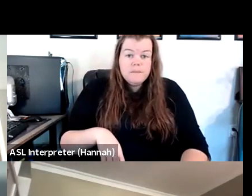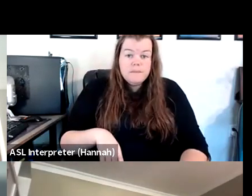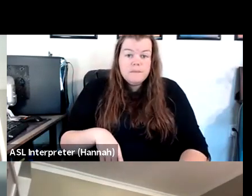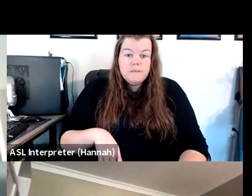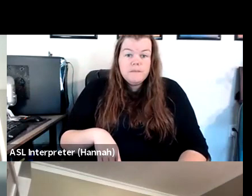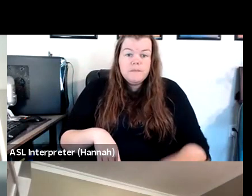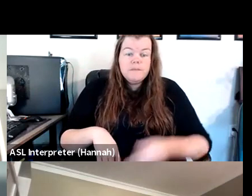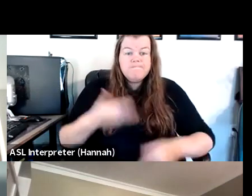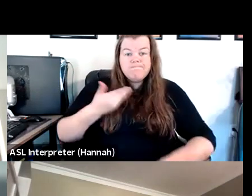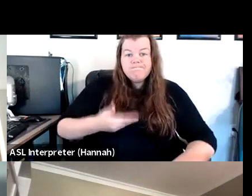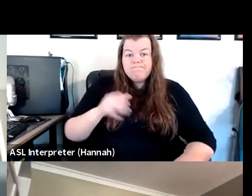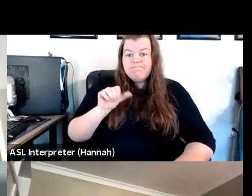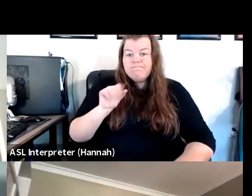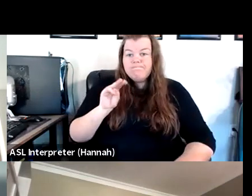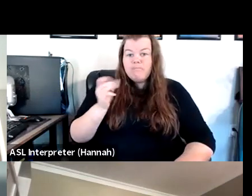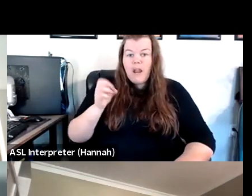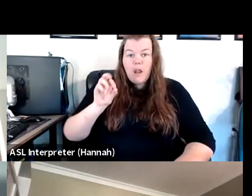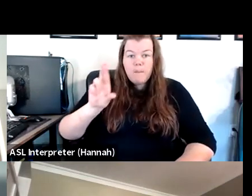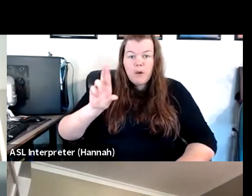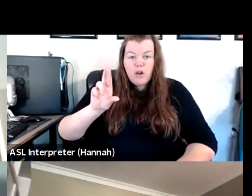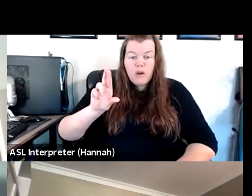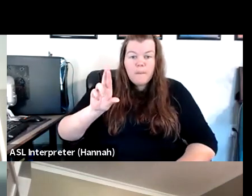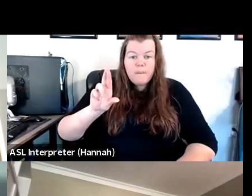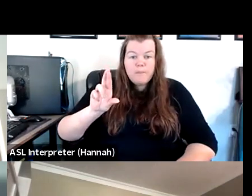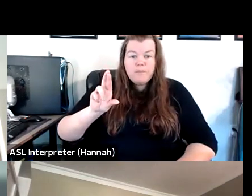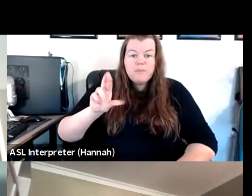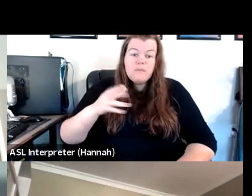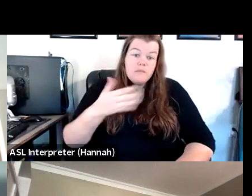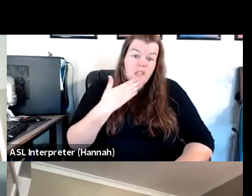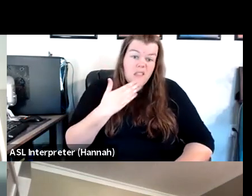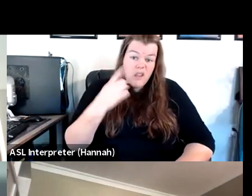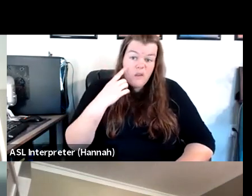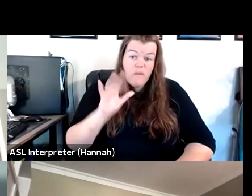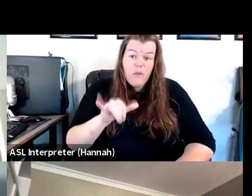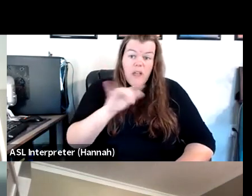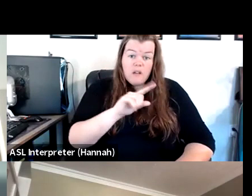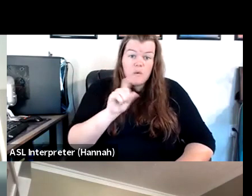Yeah this is Amber. Jared, excellent question thank you for that um bringing that to our